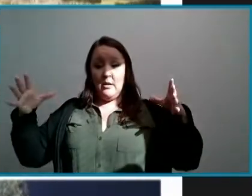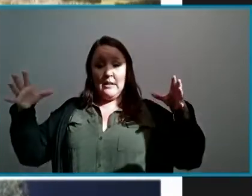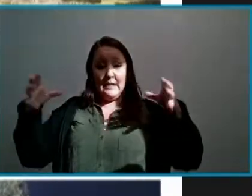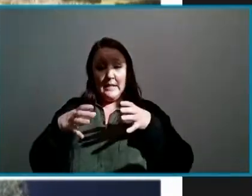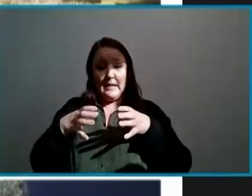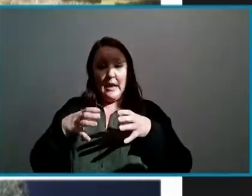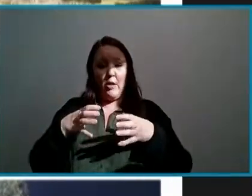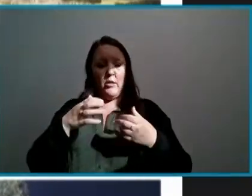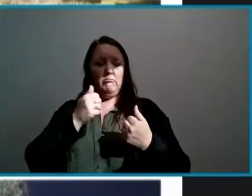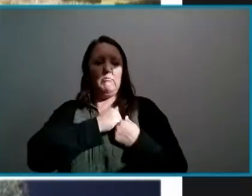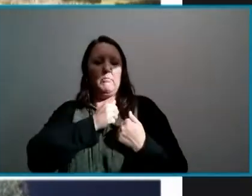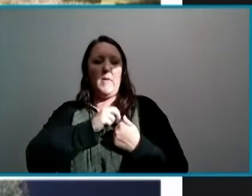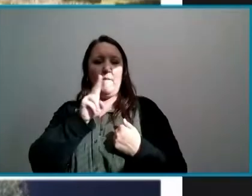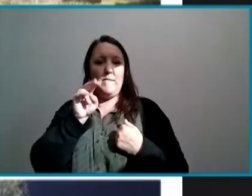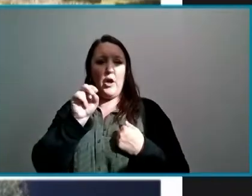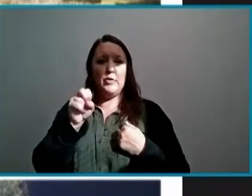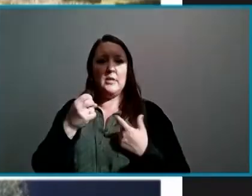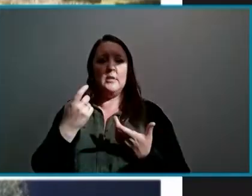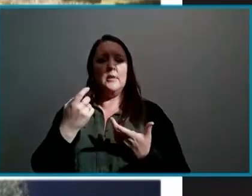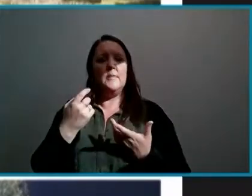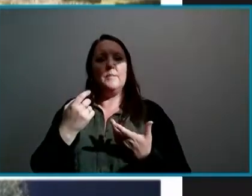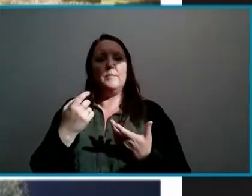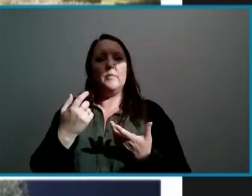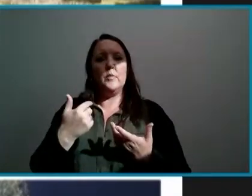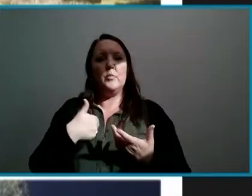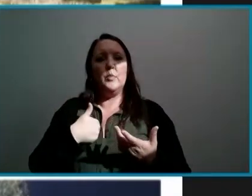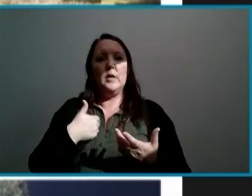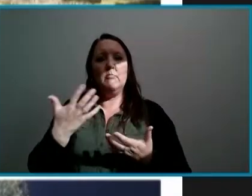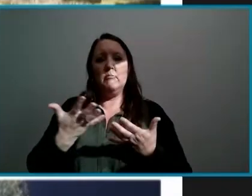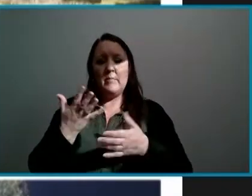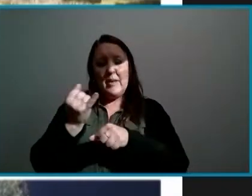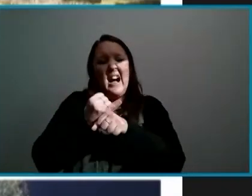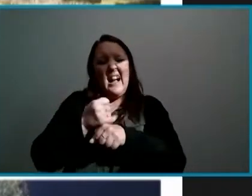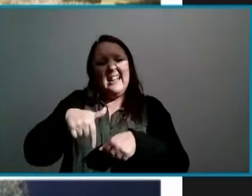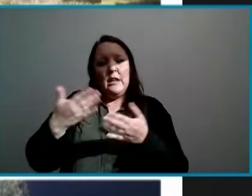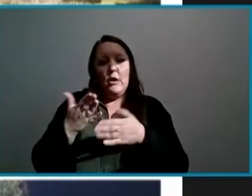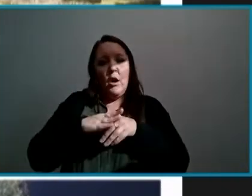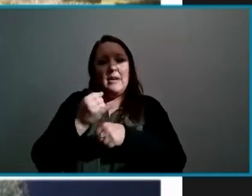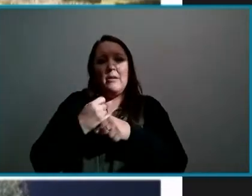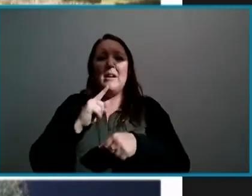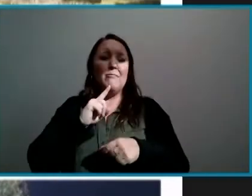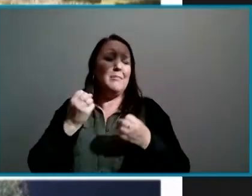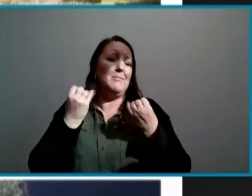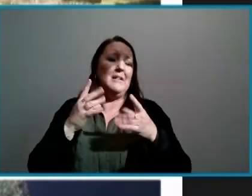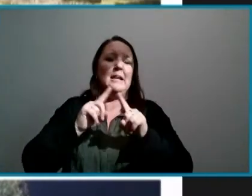we invite not just our own Island people, but we have so many different groups of veterans here in Texas,